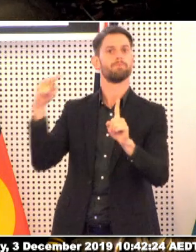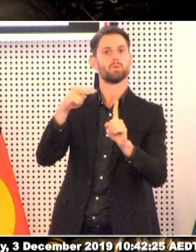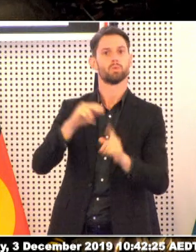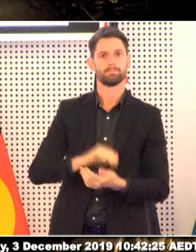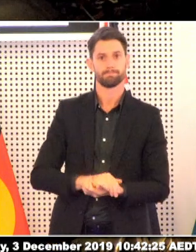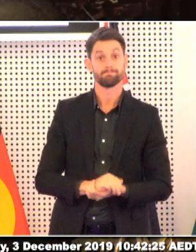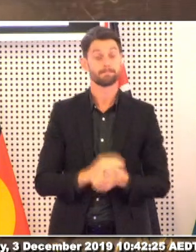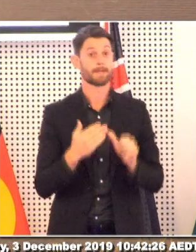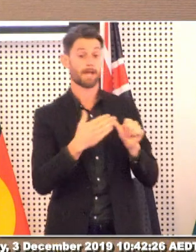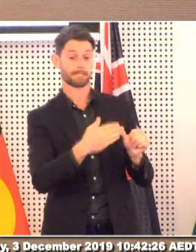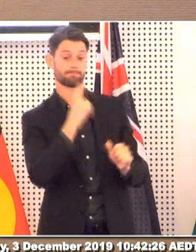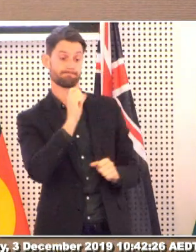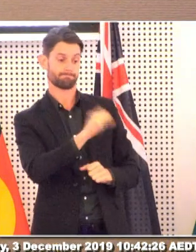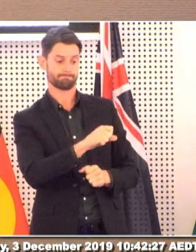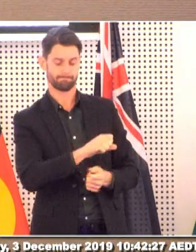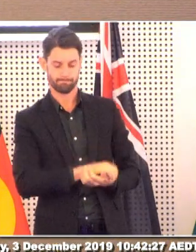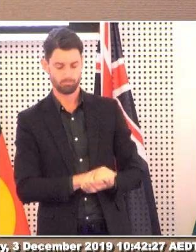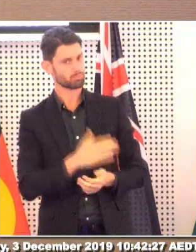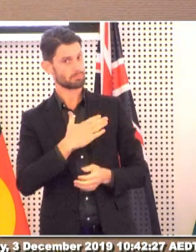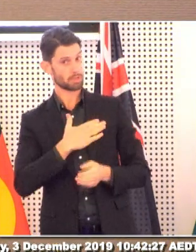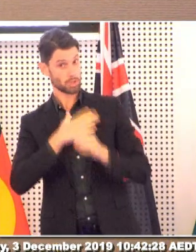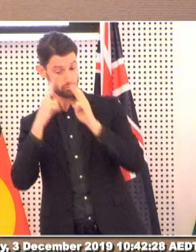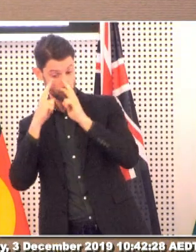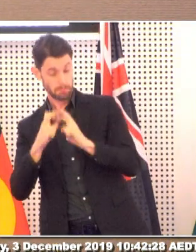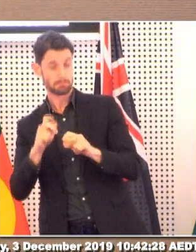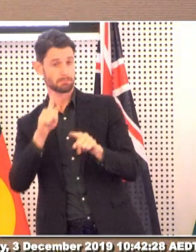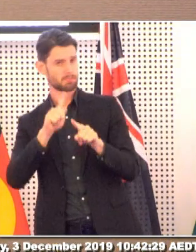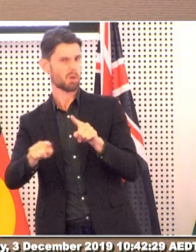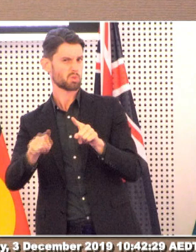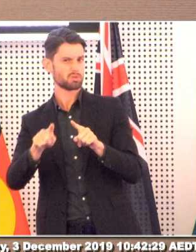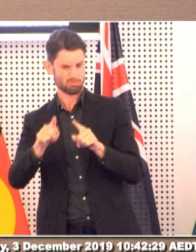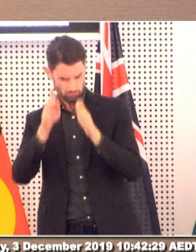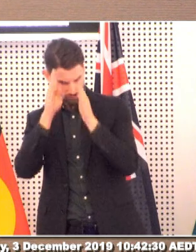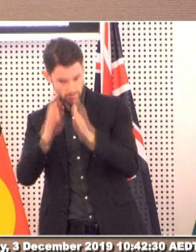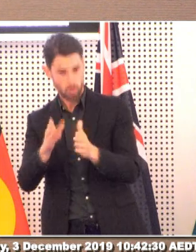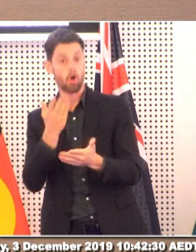So my research, broadly speaking, is around the governance